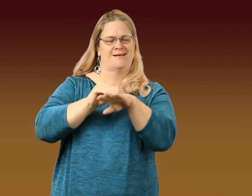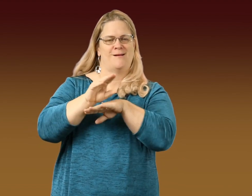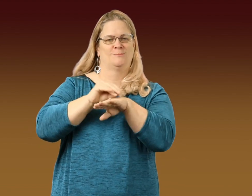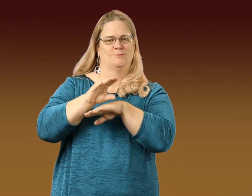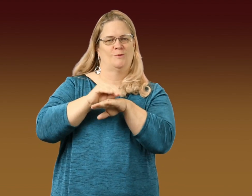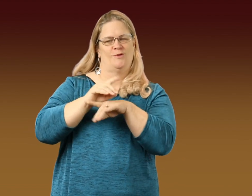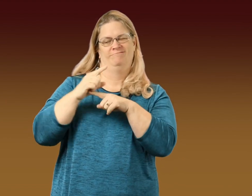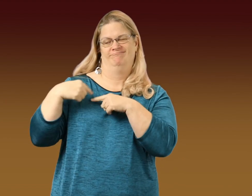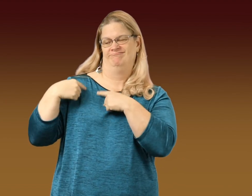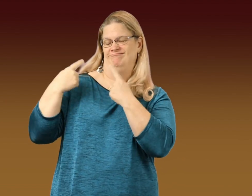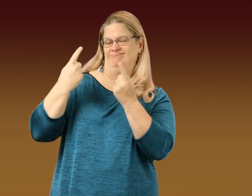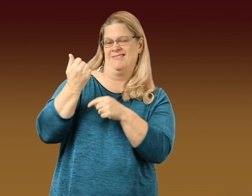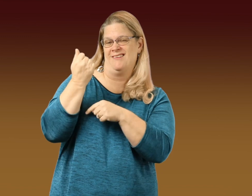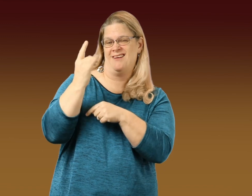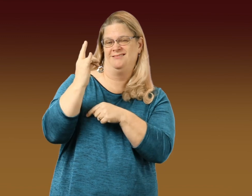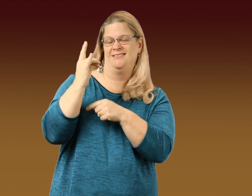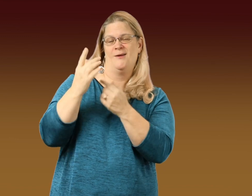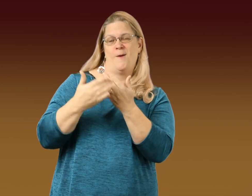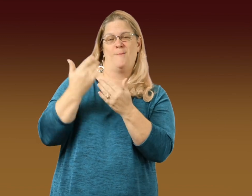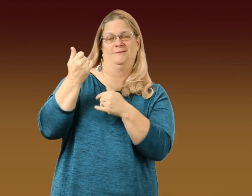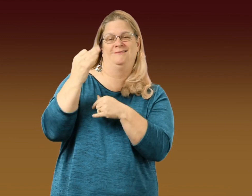I've been here for 18, almost 19 years now.